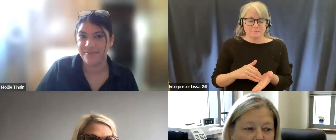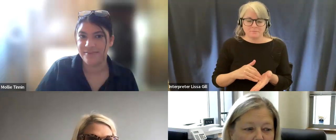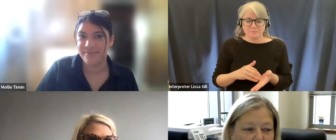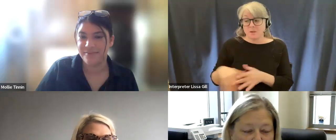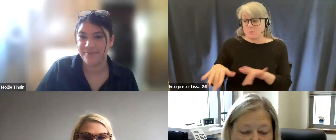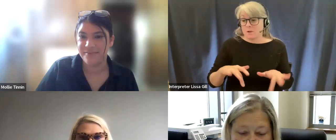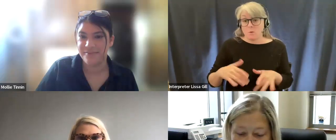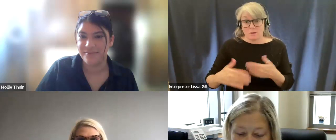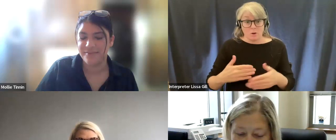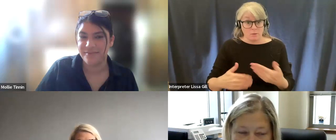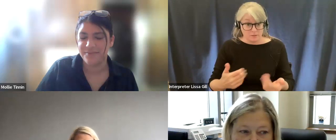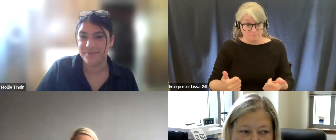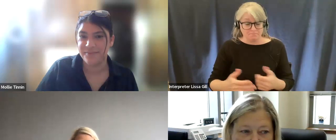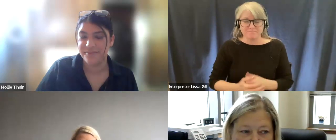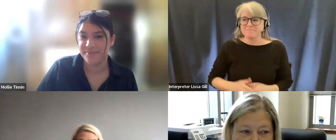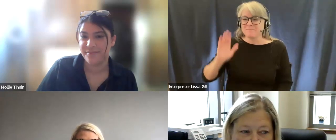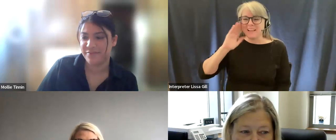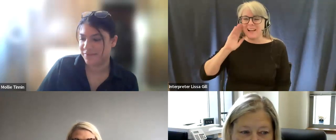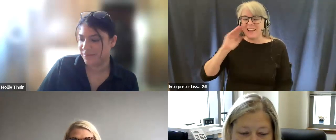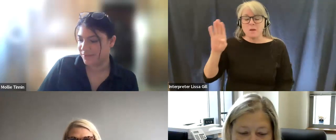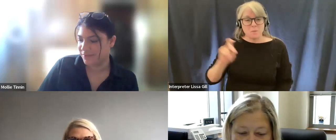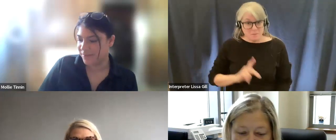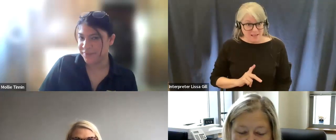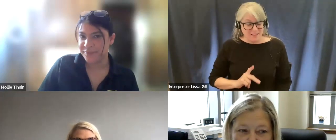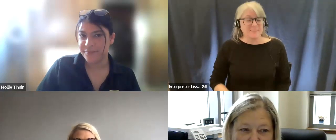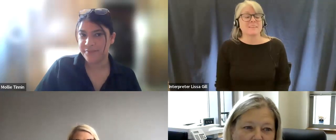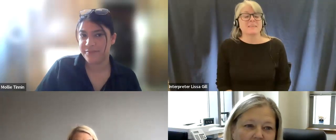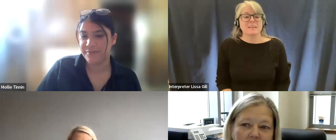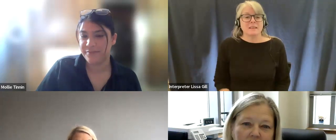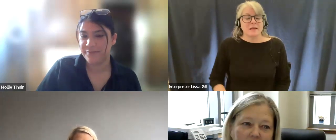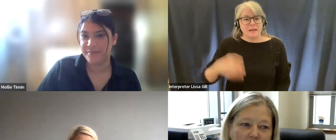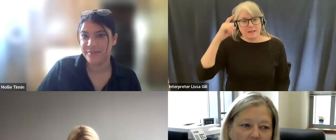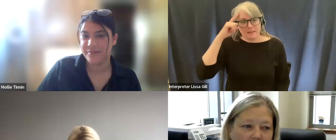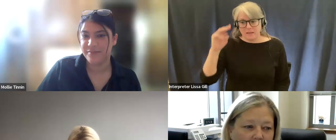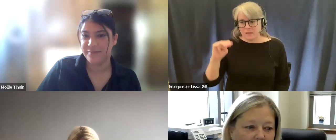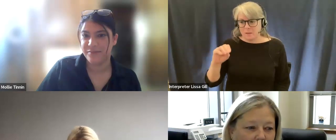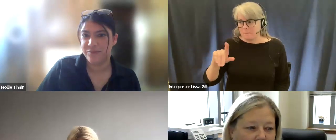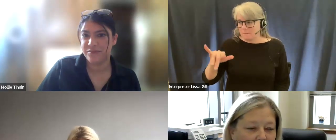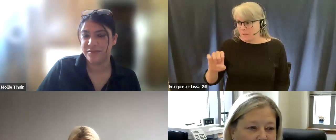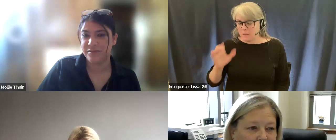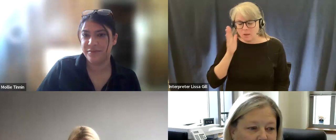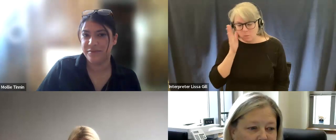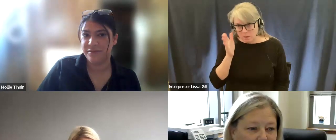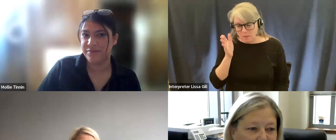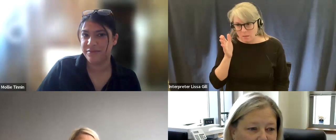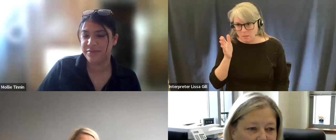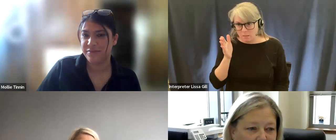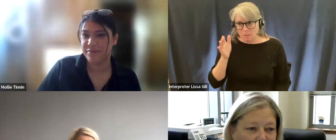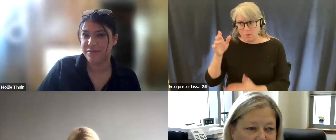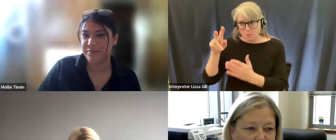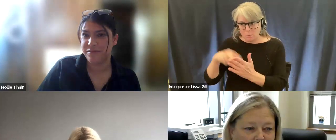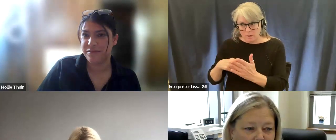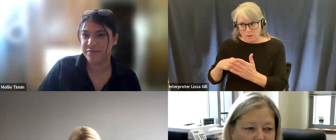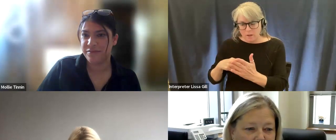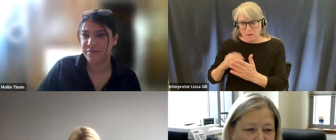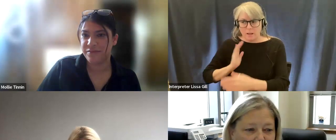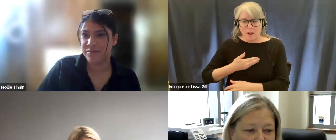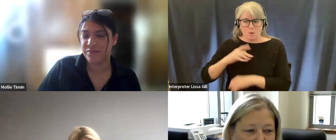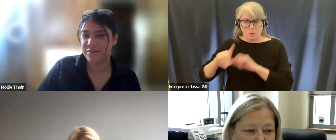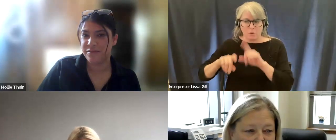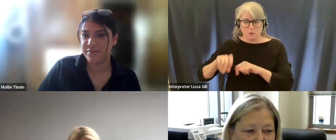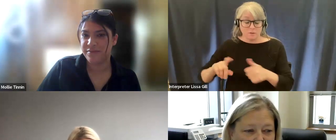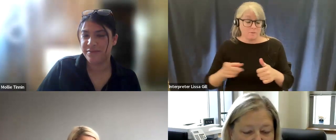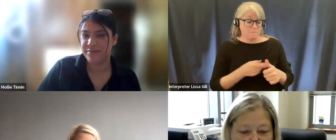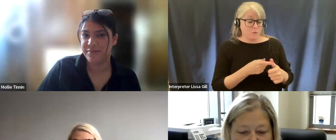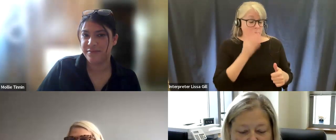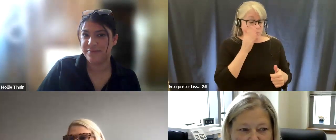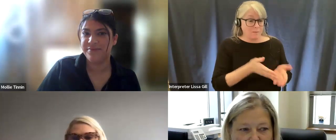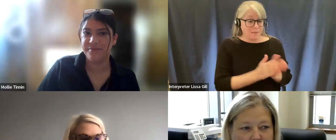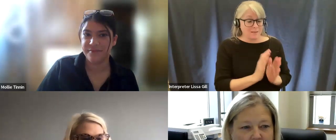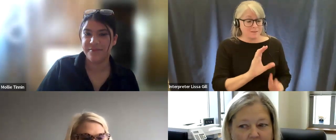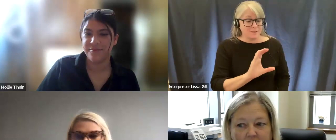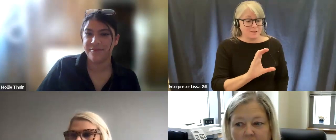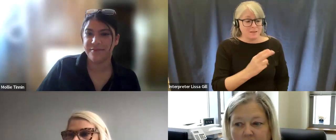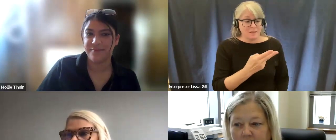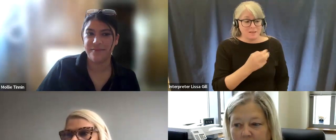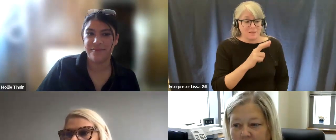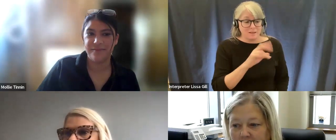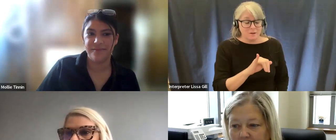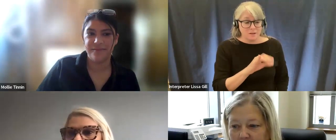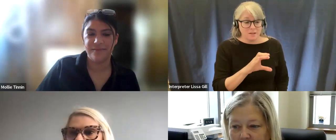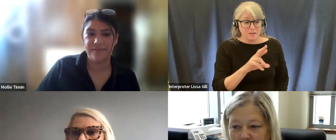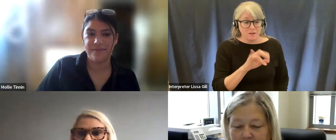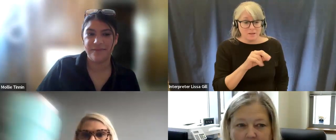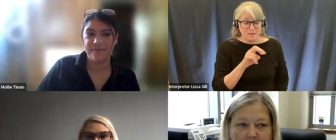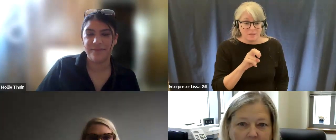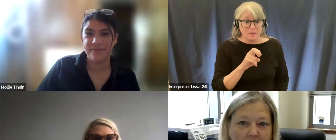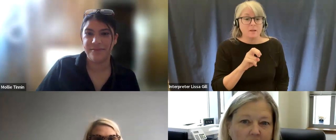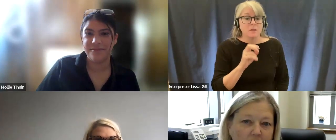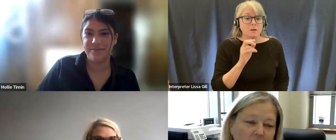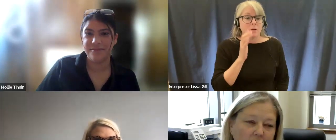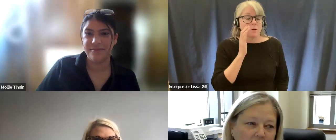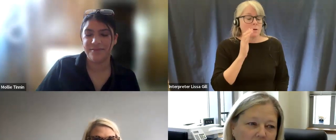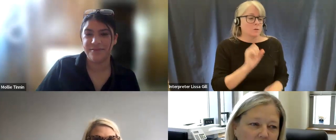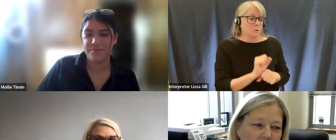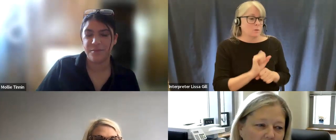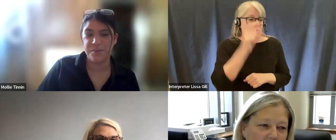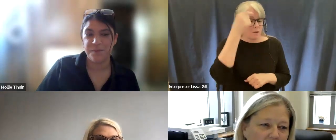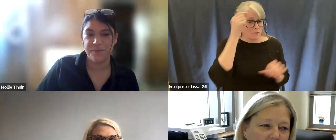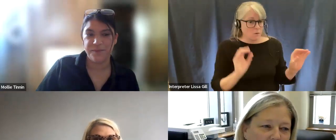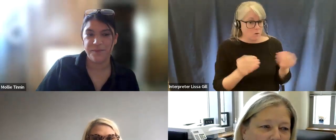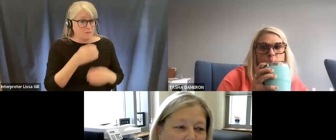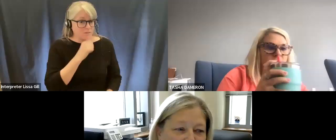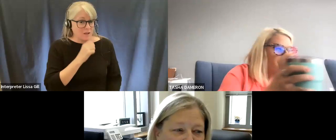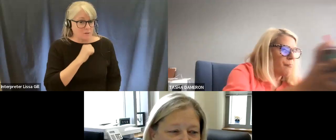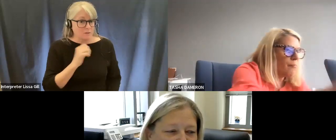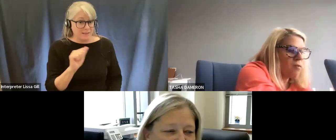Hi everyone, we're back. And I believe Molly is going to, read through our questions, but first we're gonna have Sherry Crane with Governor's Office of Elderly Affairs share some information.